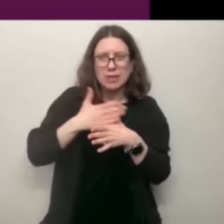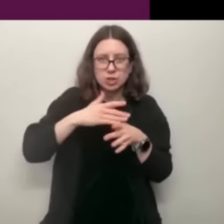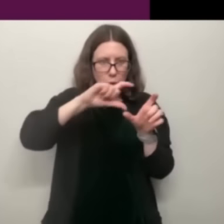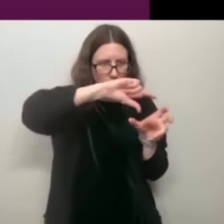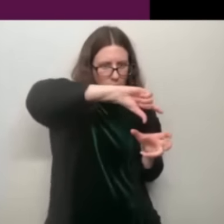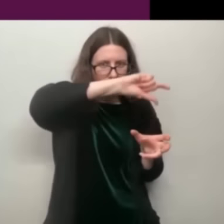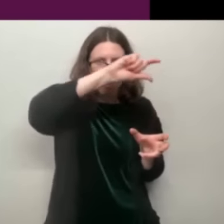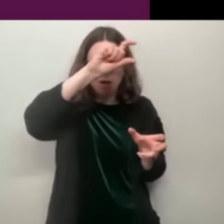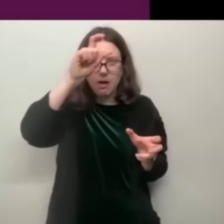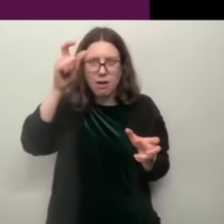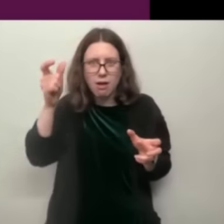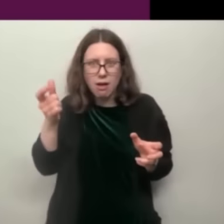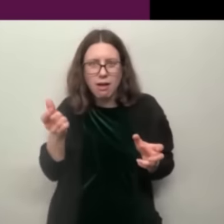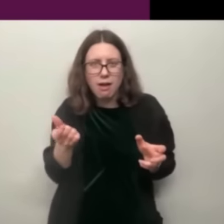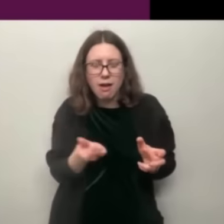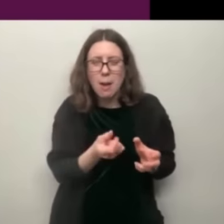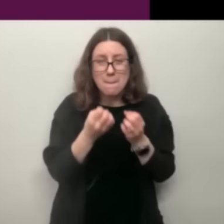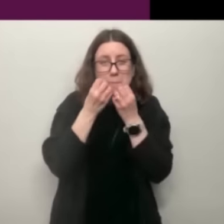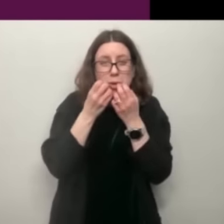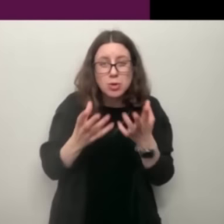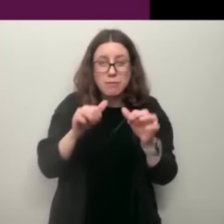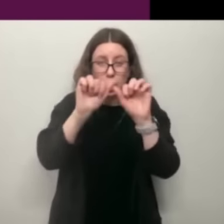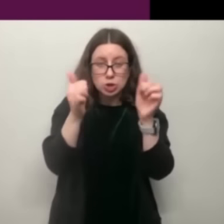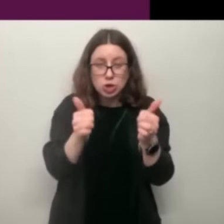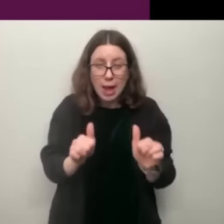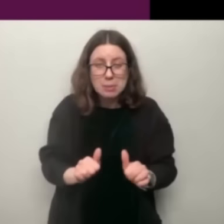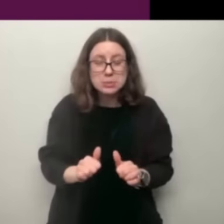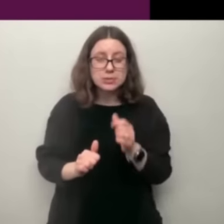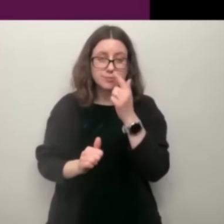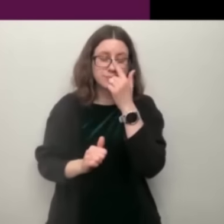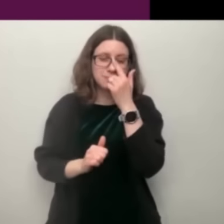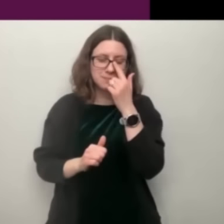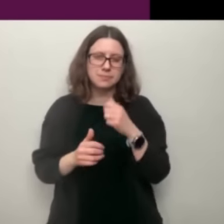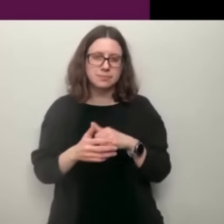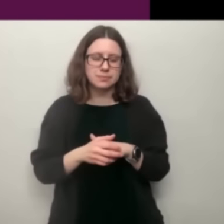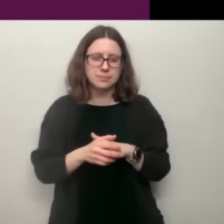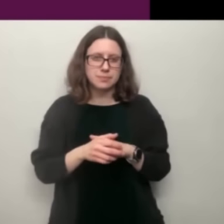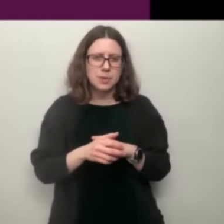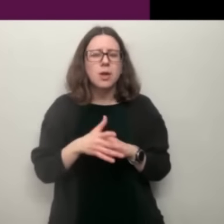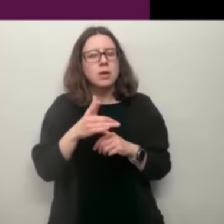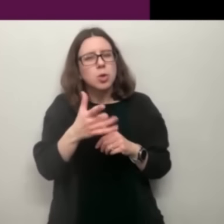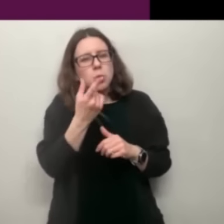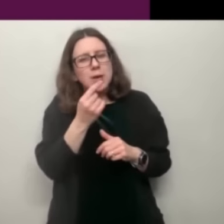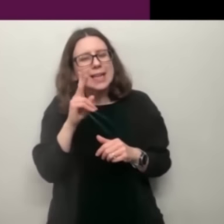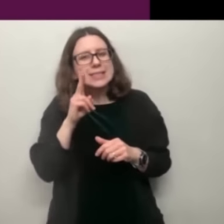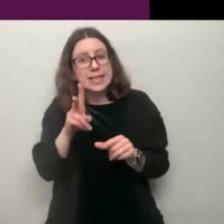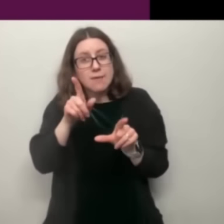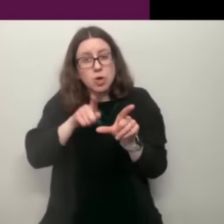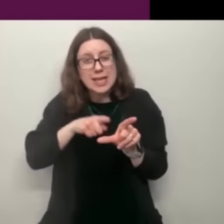But we can also see that there's been, over the years, much patching. So you can see these bolts coming through here,